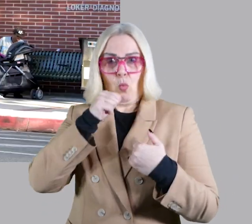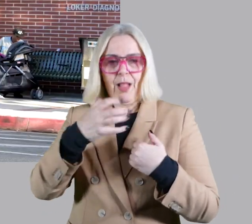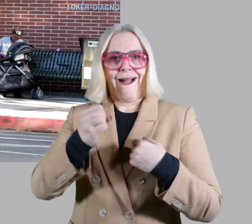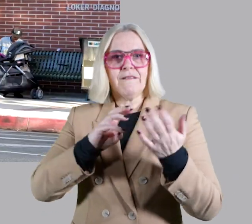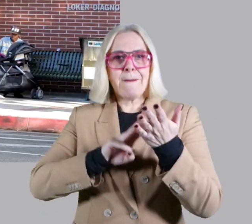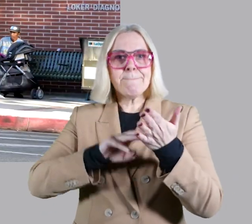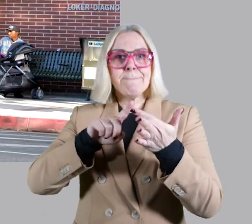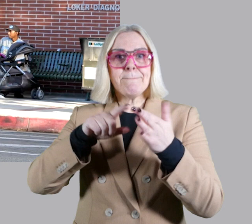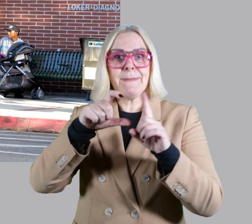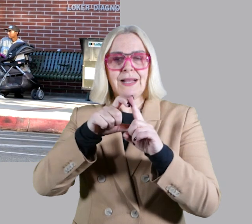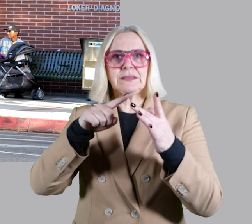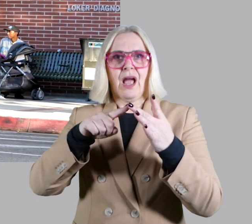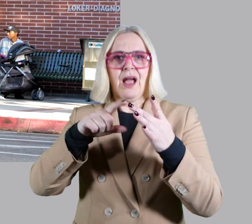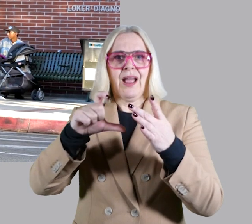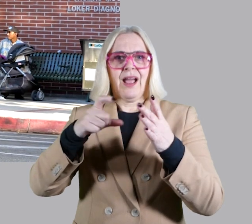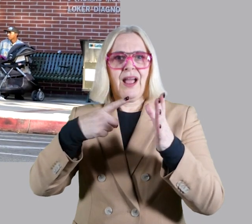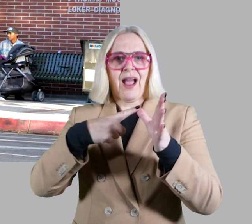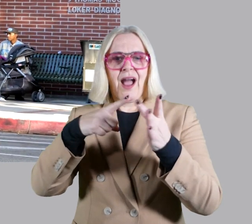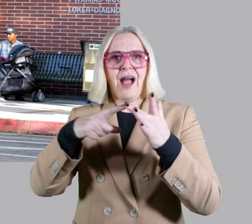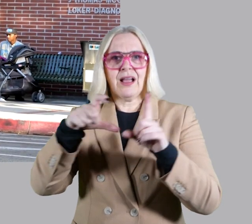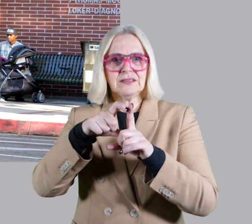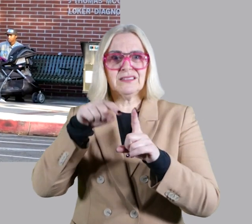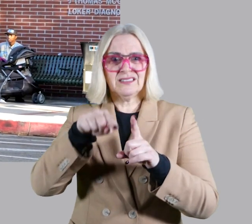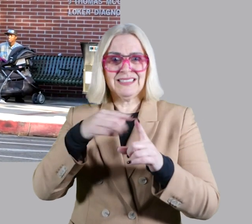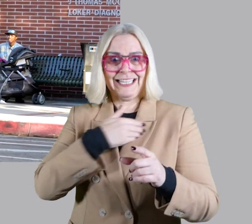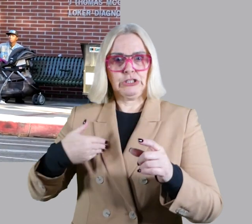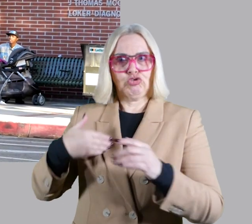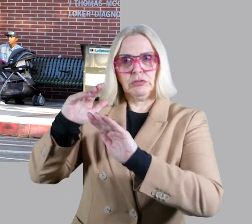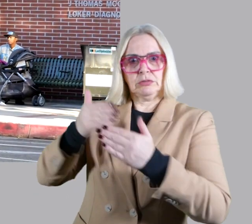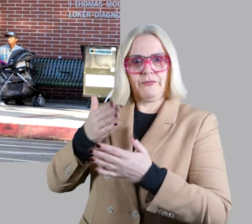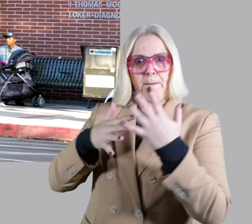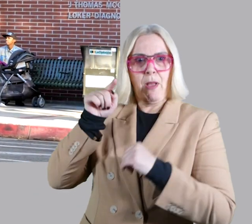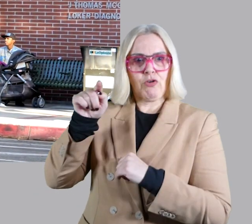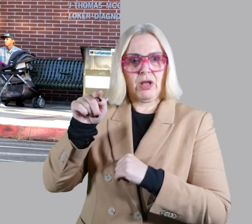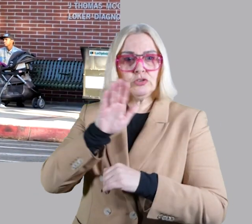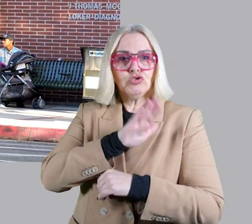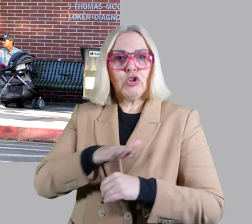will have what we refer to as Medicaid, which is insurance provided by the state.